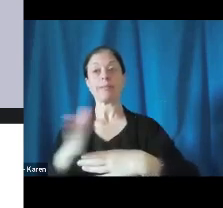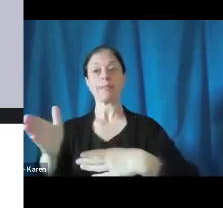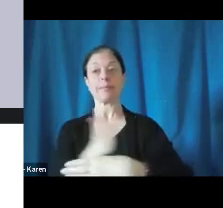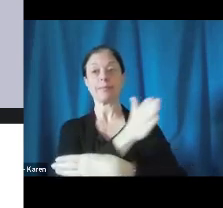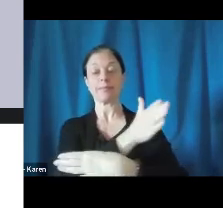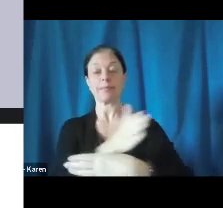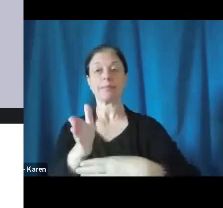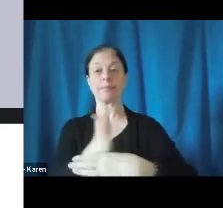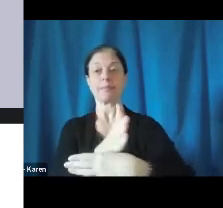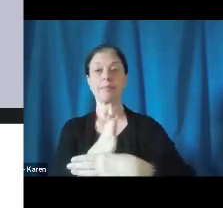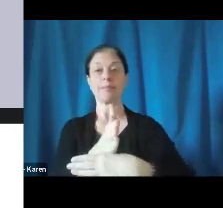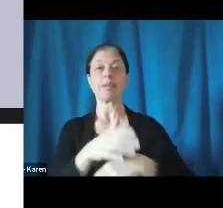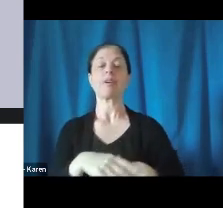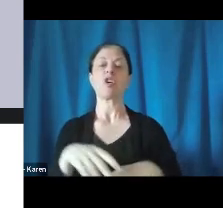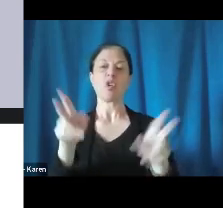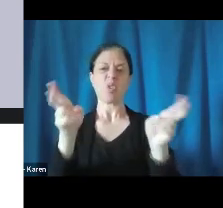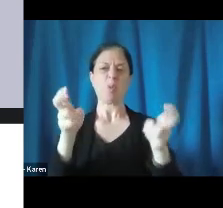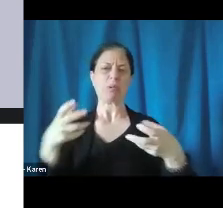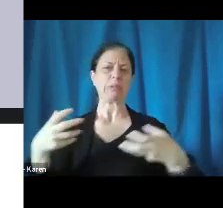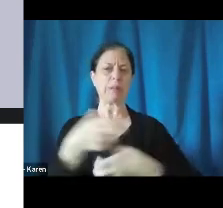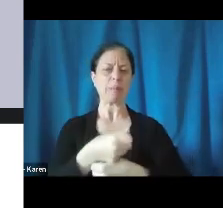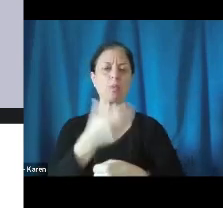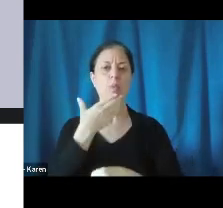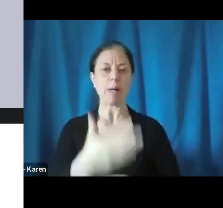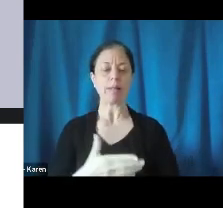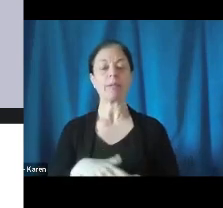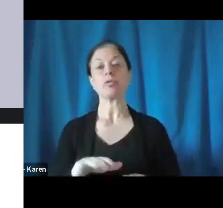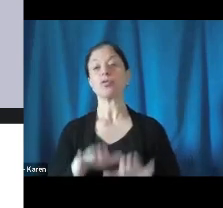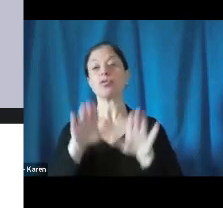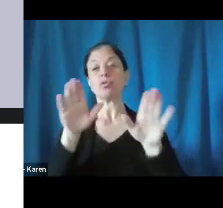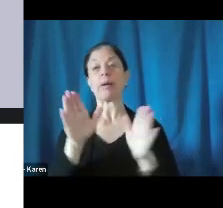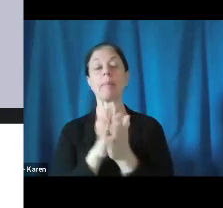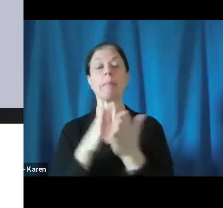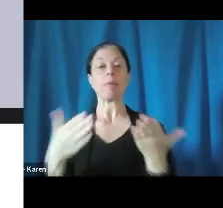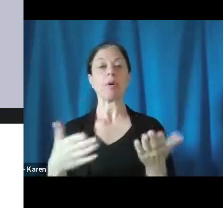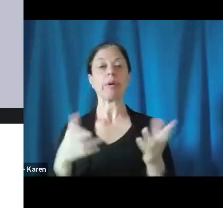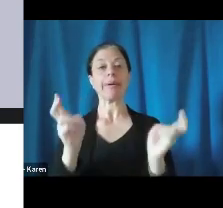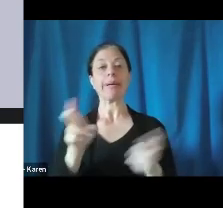is black and white. Most things are actually in the gray. So I think this